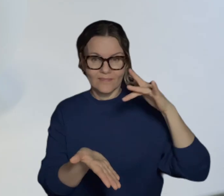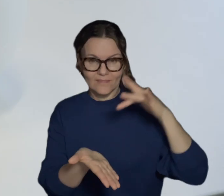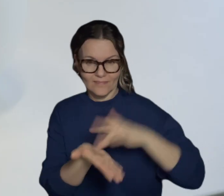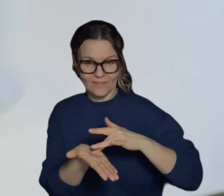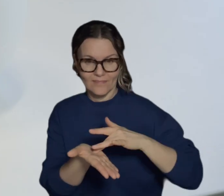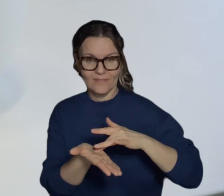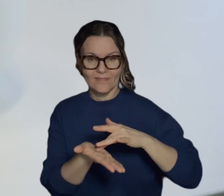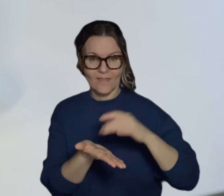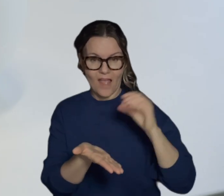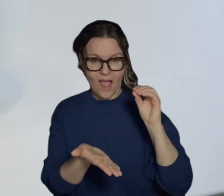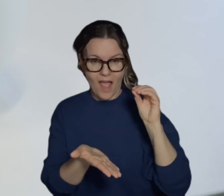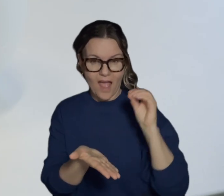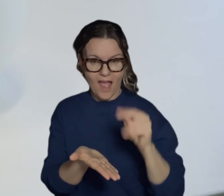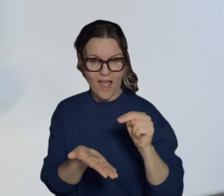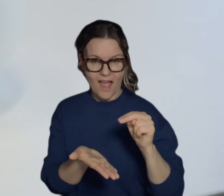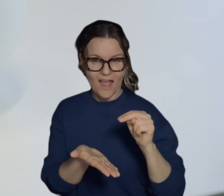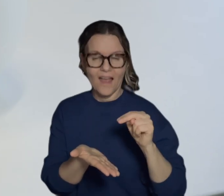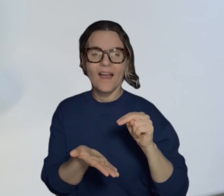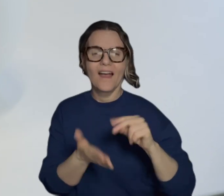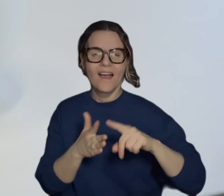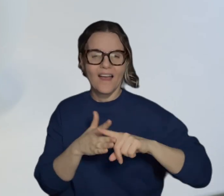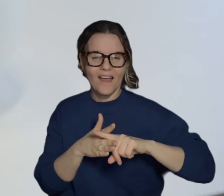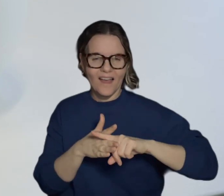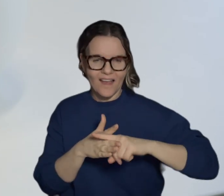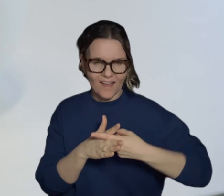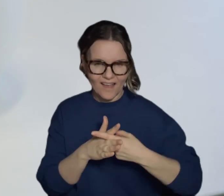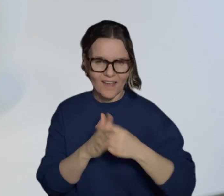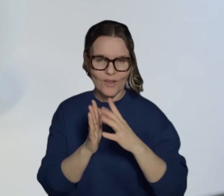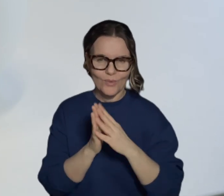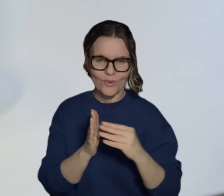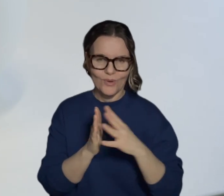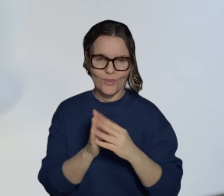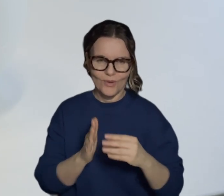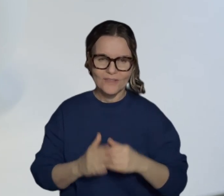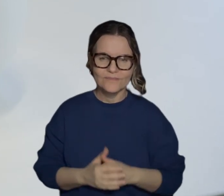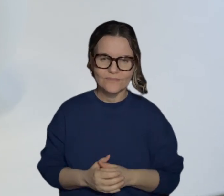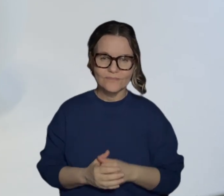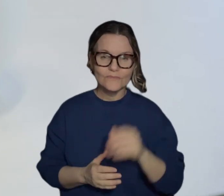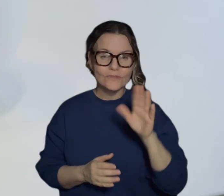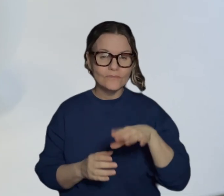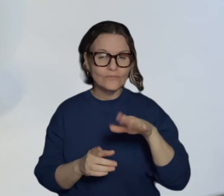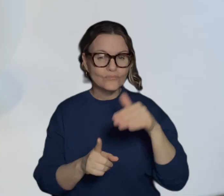on or start creating suction on either side you're going to push the side you want to pump on and